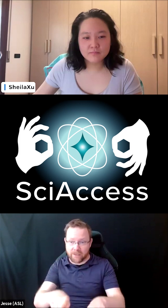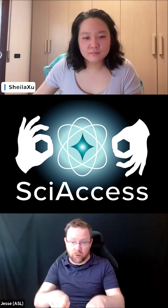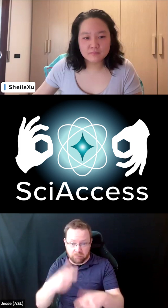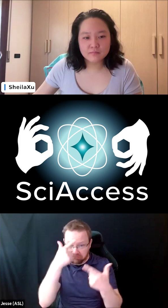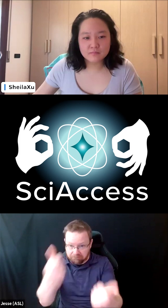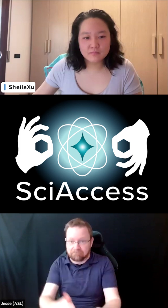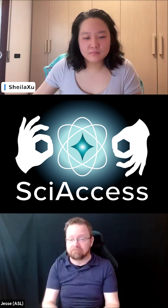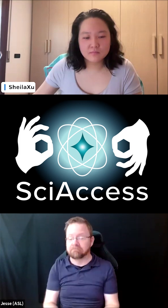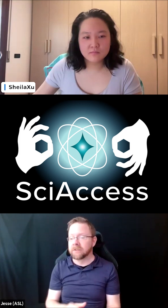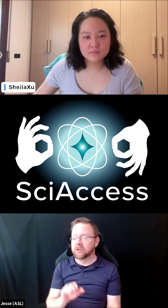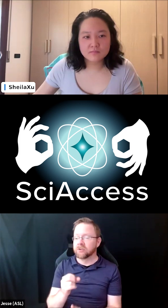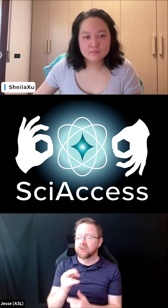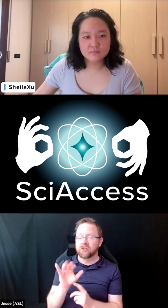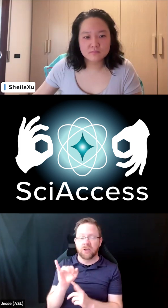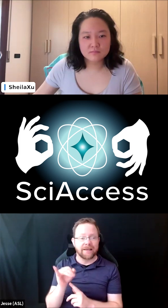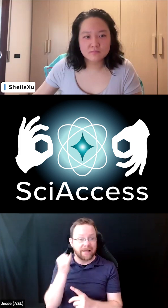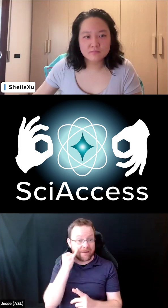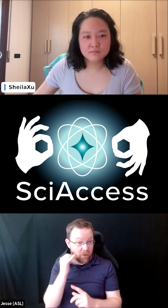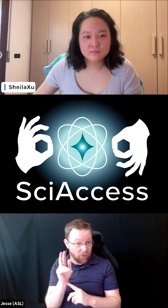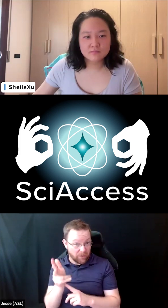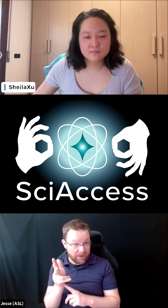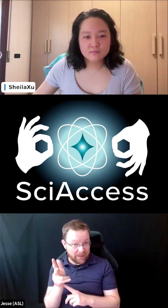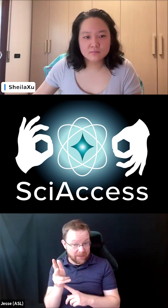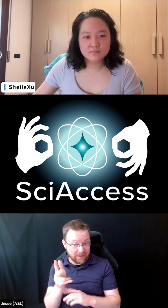If we have three minutes before Q&A that would be fantastic.